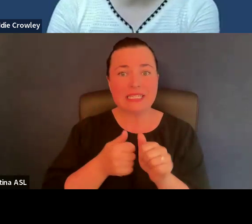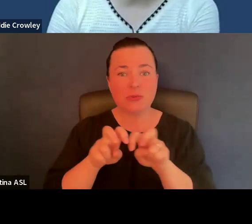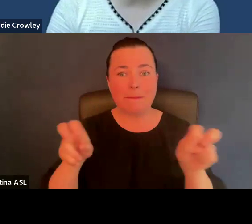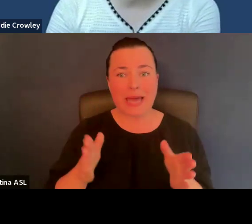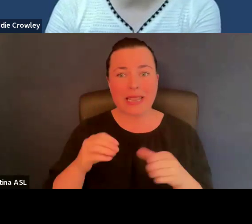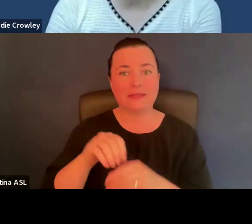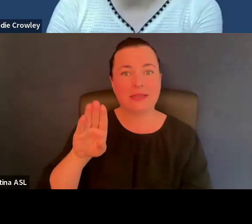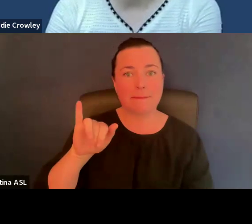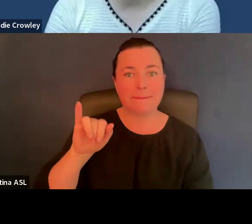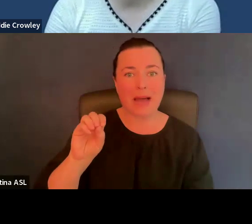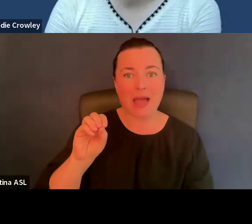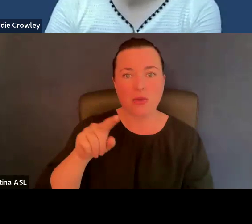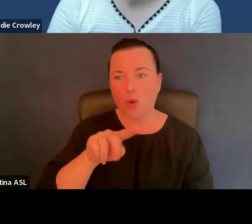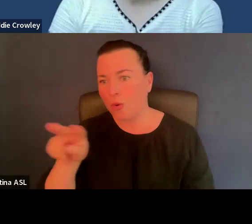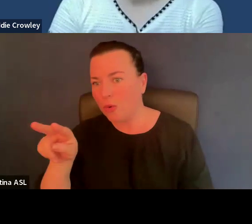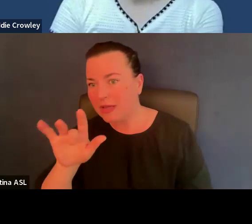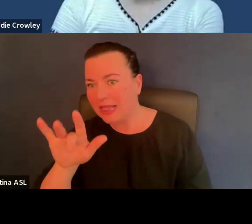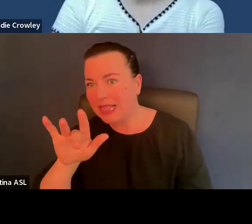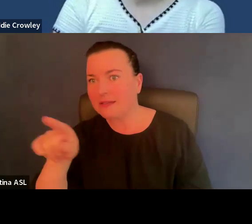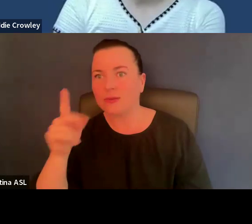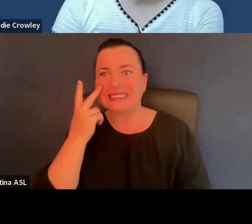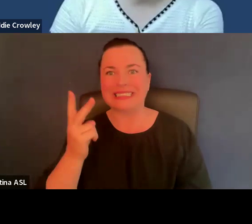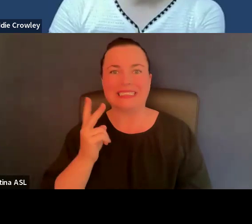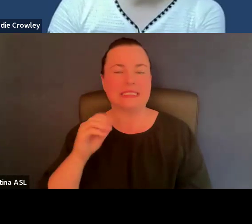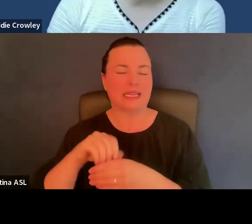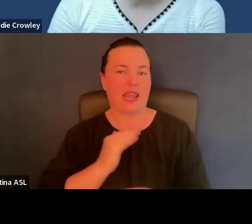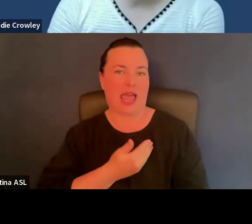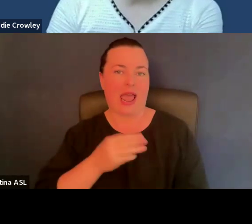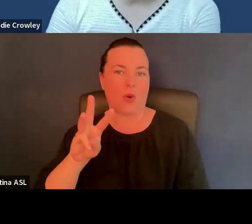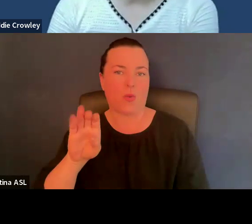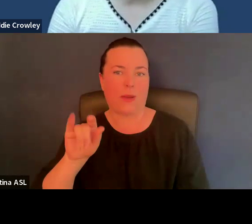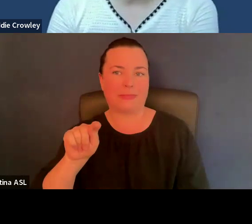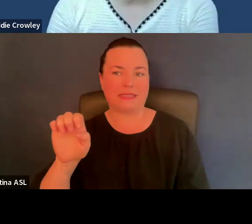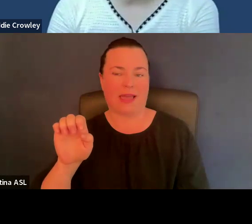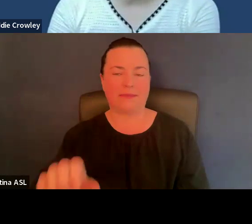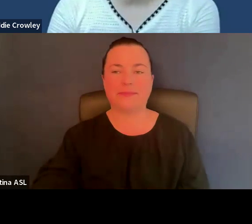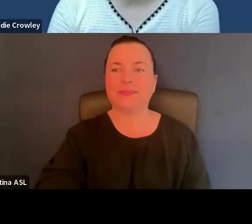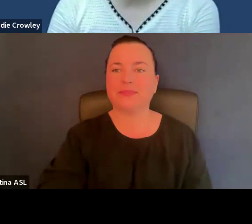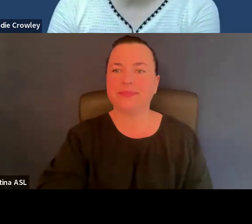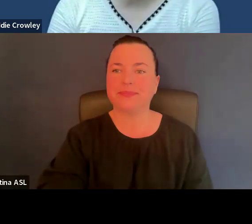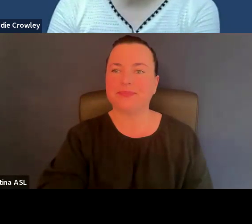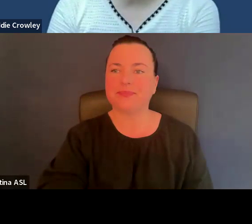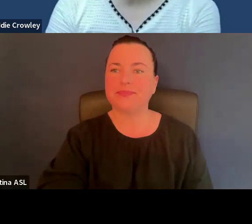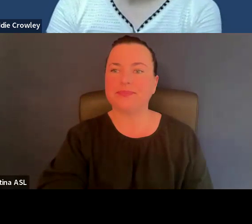that will take you to our website. So to start, we're going to have each panelist introduce themselves